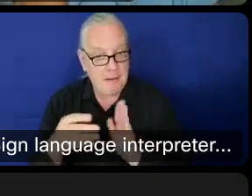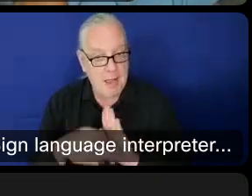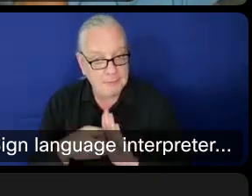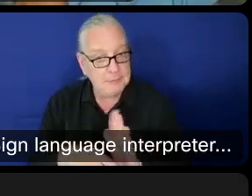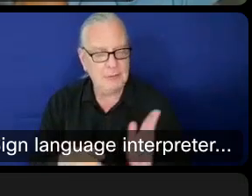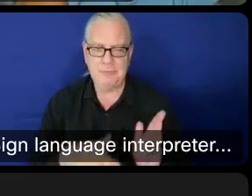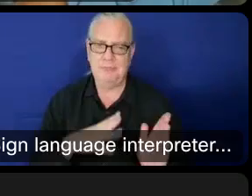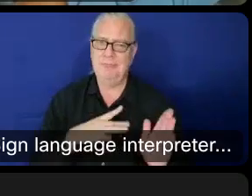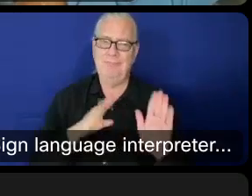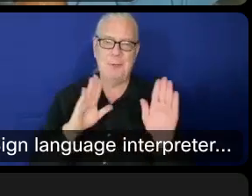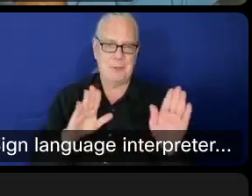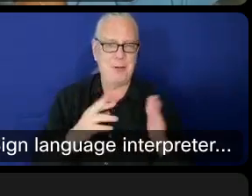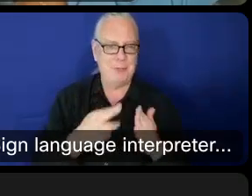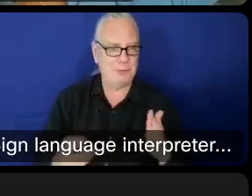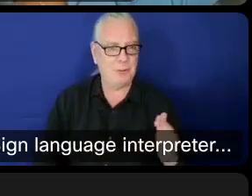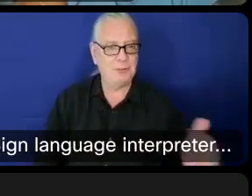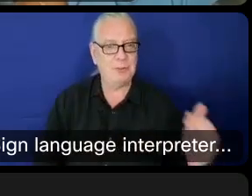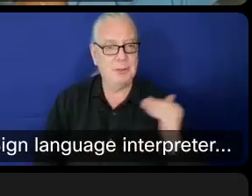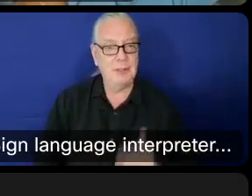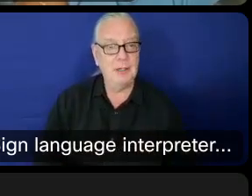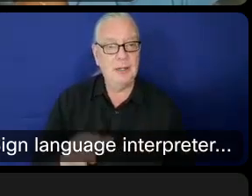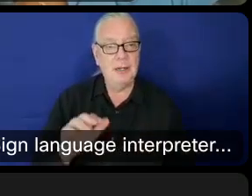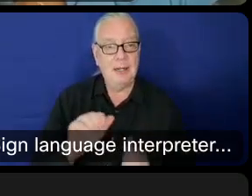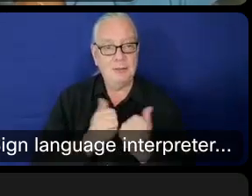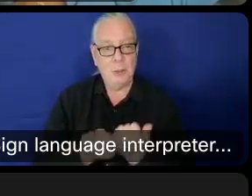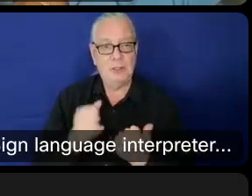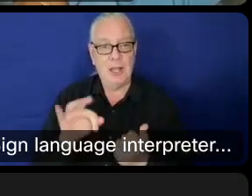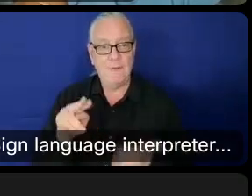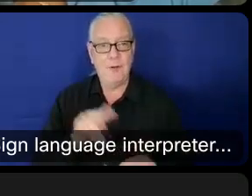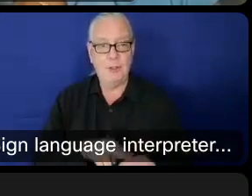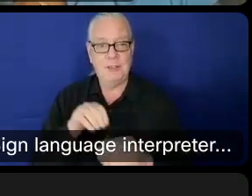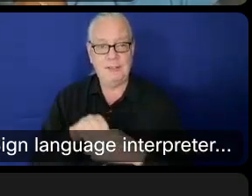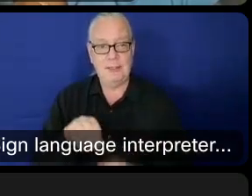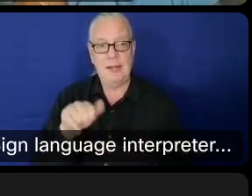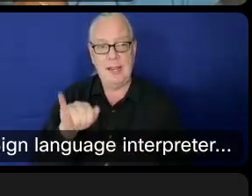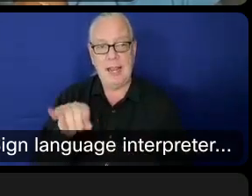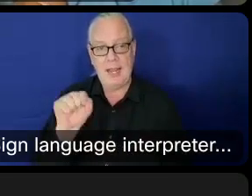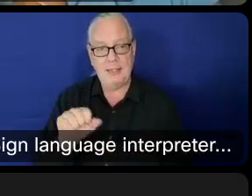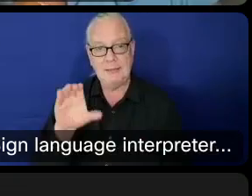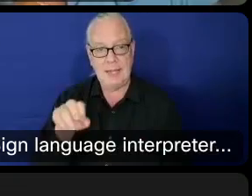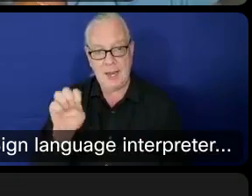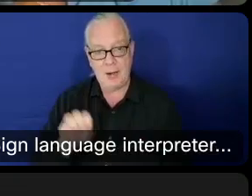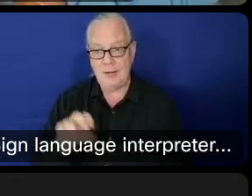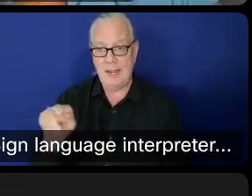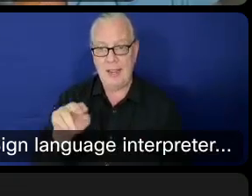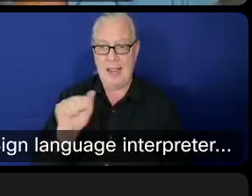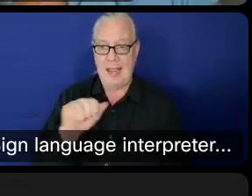resource. The Association of Nurses and AIDS Care, shout out to ANAC, which is what it's lovingly known as. I'm on the